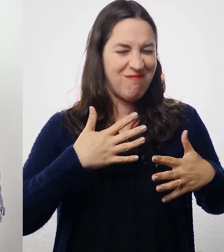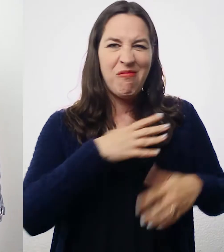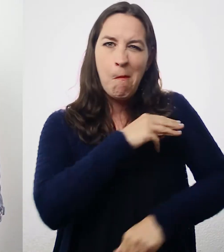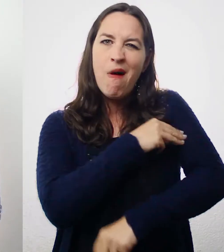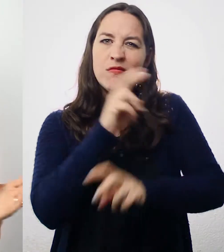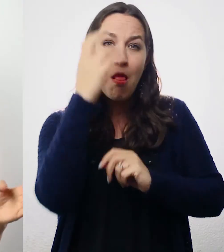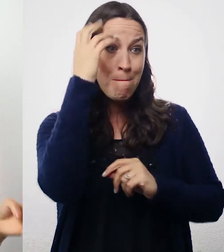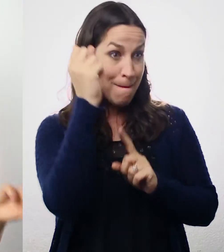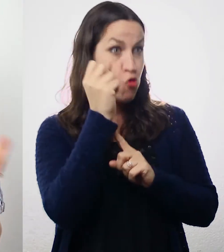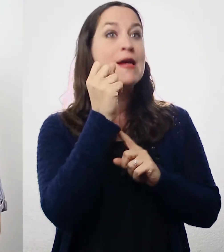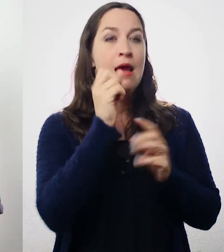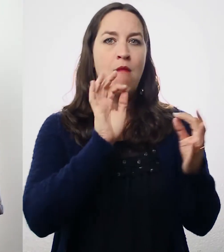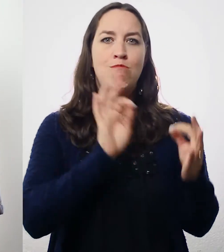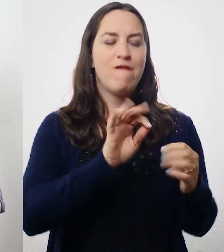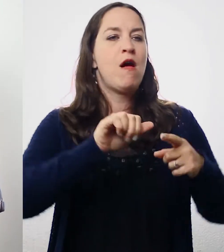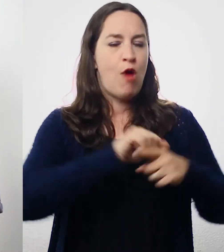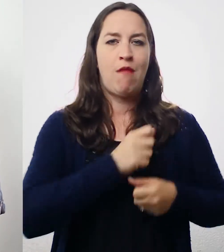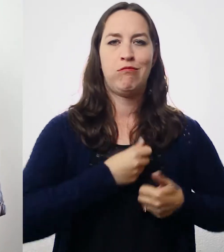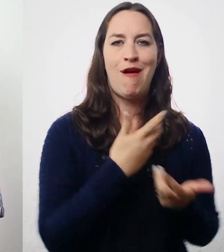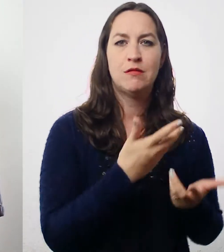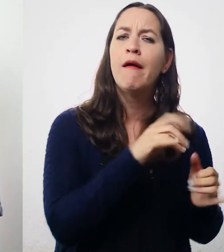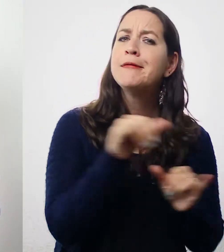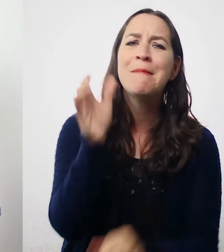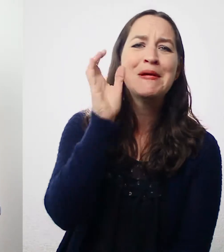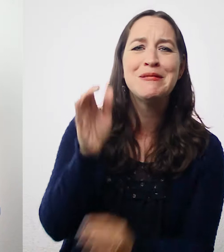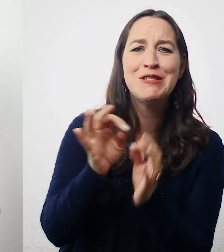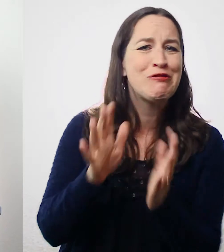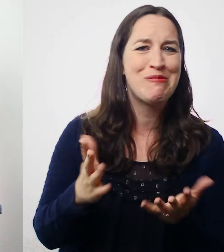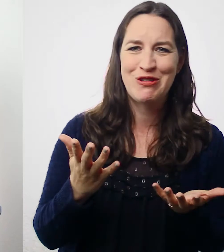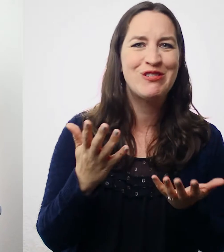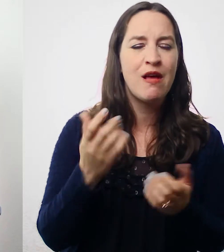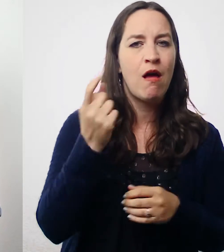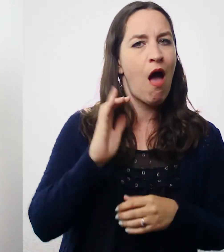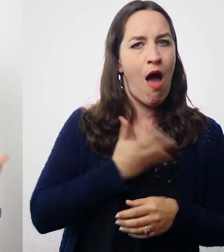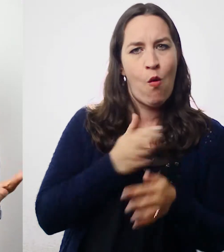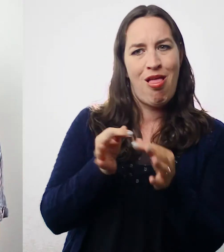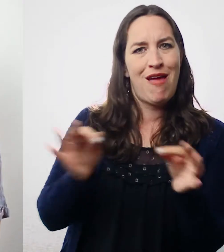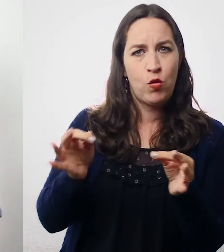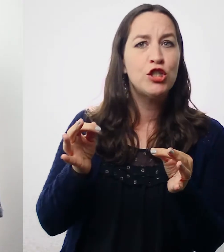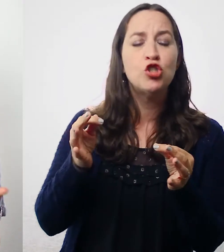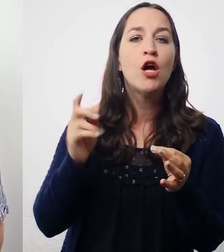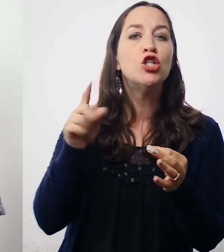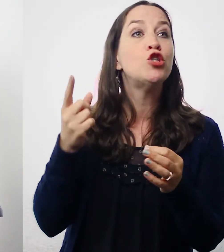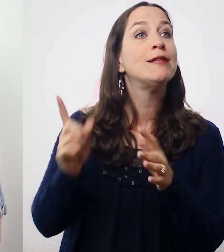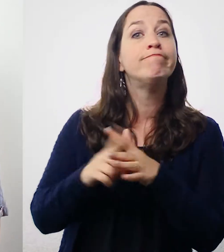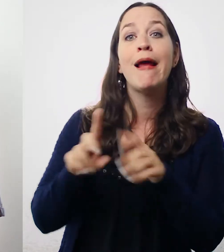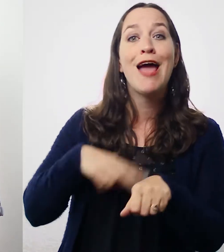And it's the exact same kind of process that we go through as interpreters. We just use the language in a more natural way within